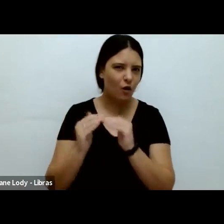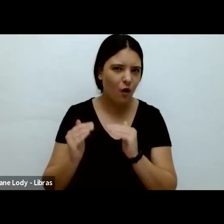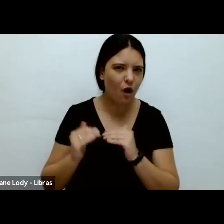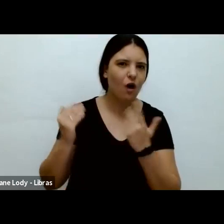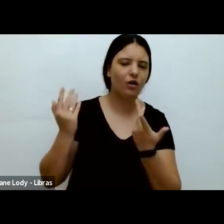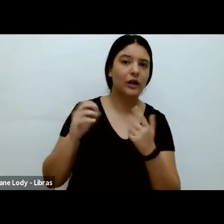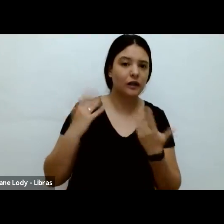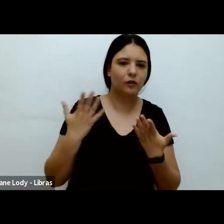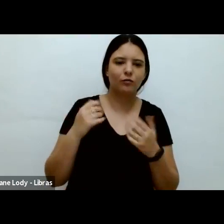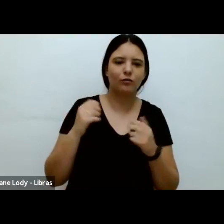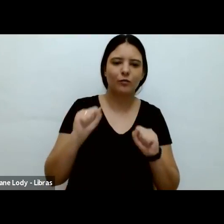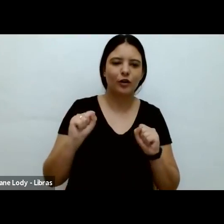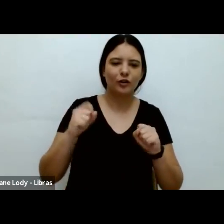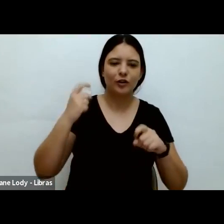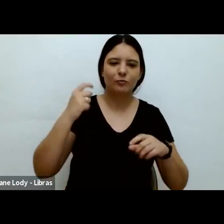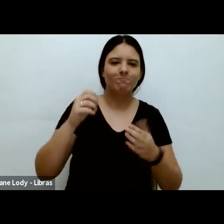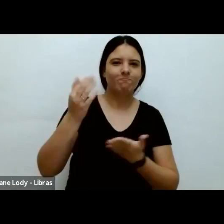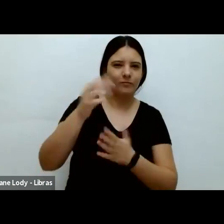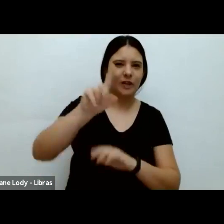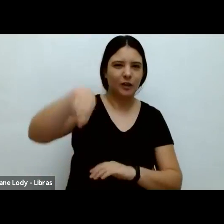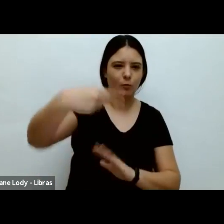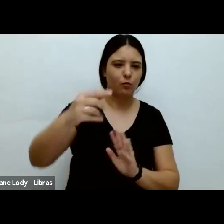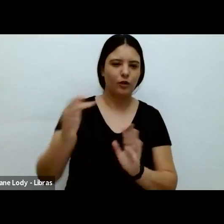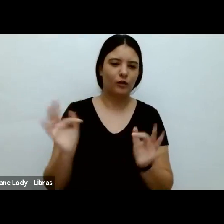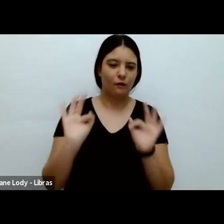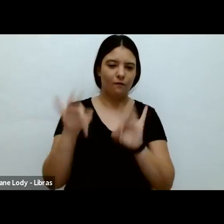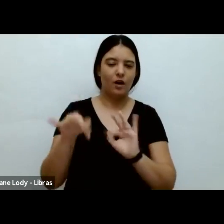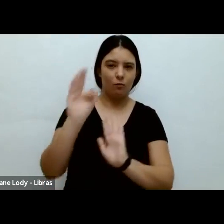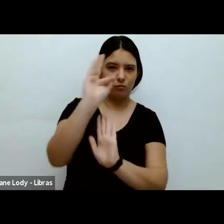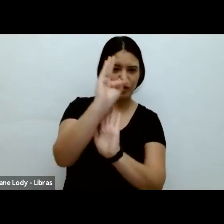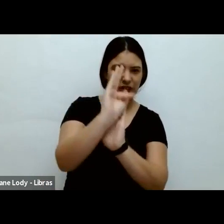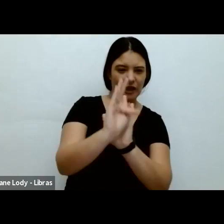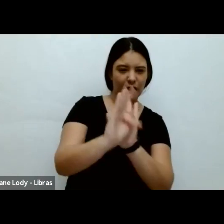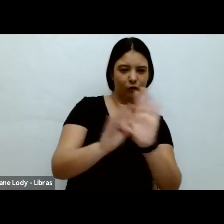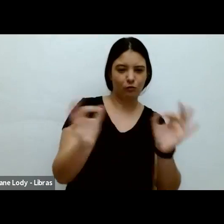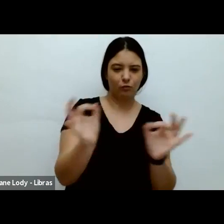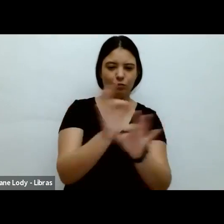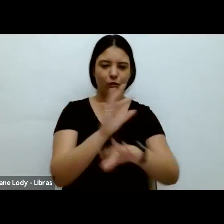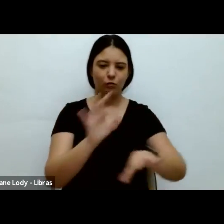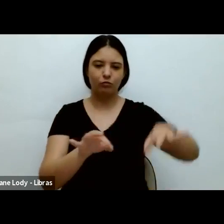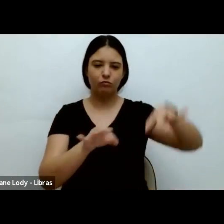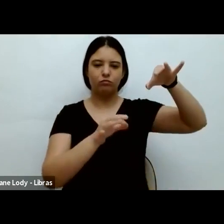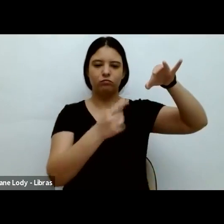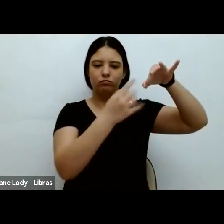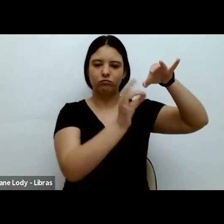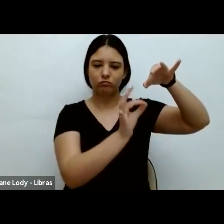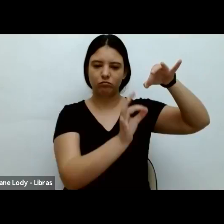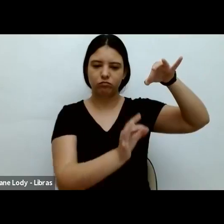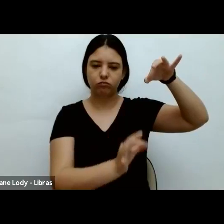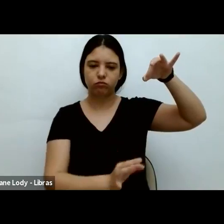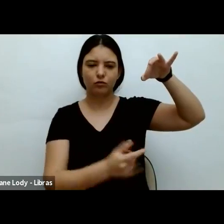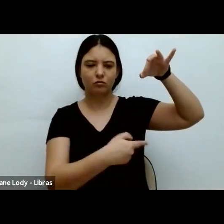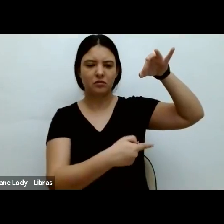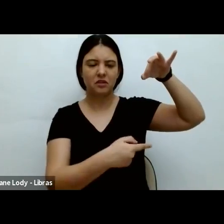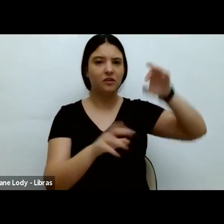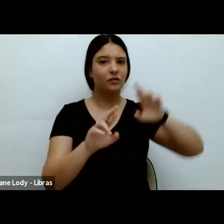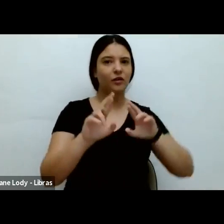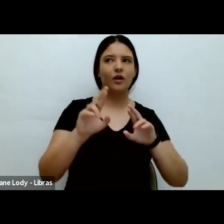more creative. e. So it's not only that e. So it's not only that I know something in the other nodes that. at not the same, but